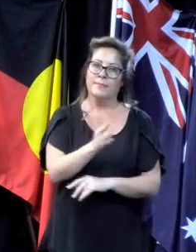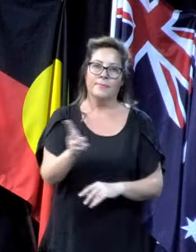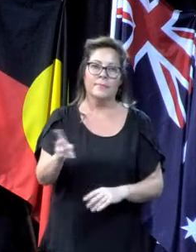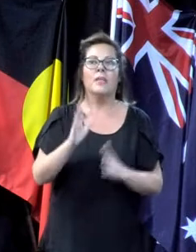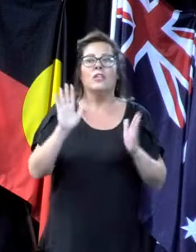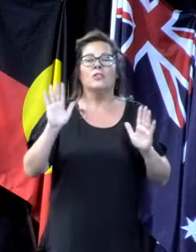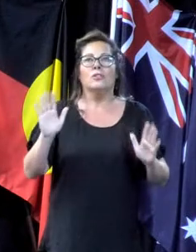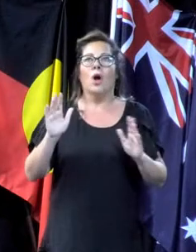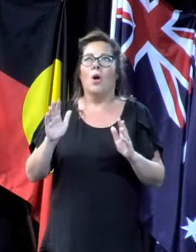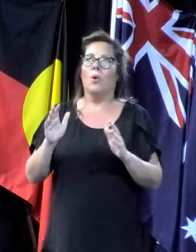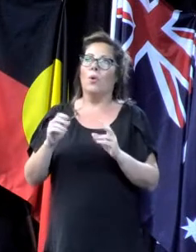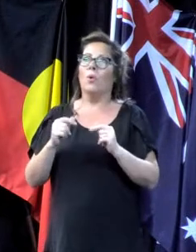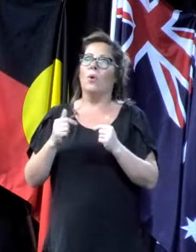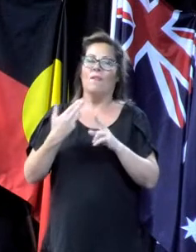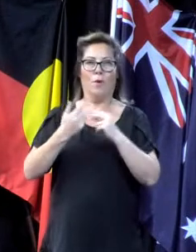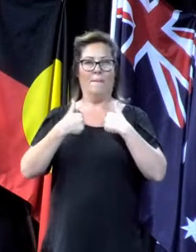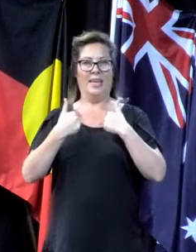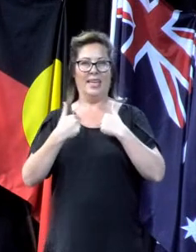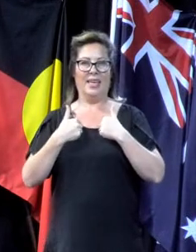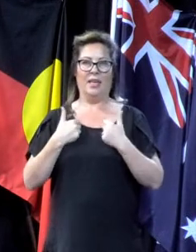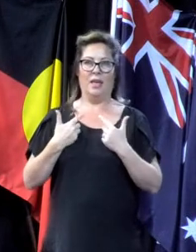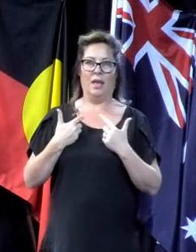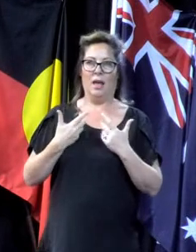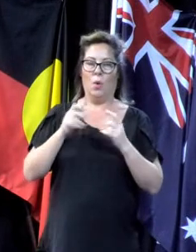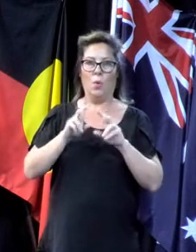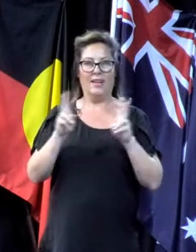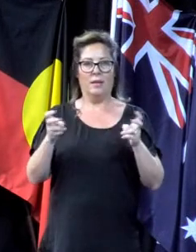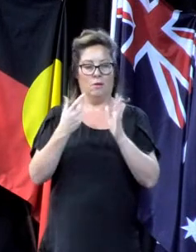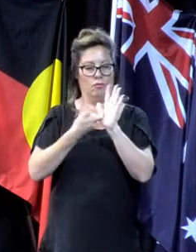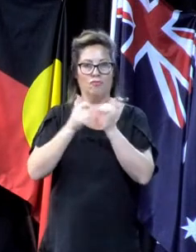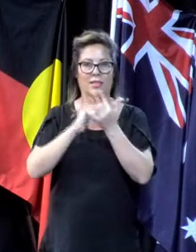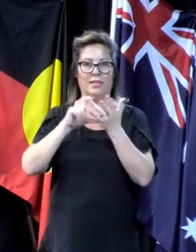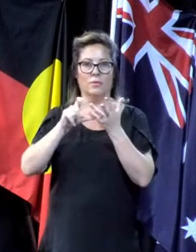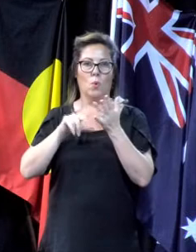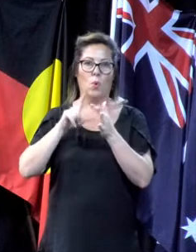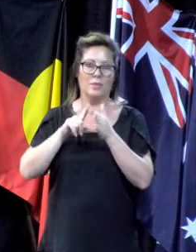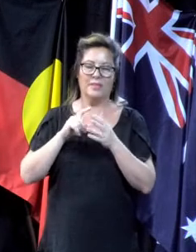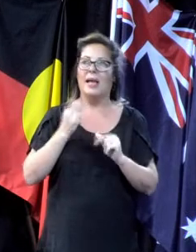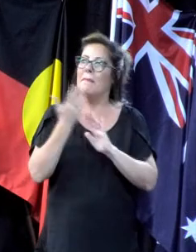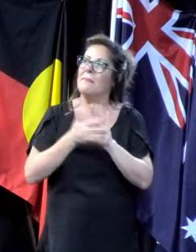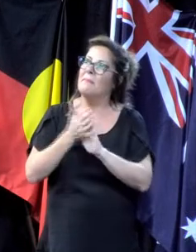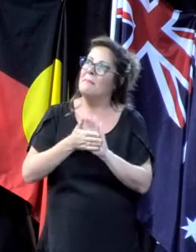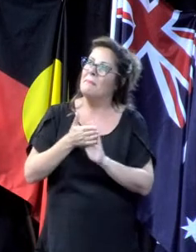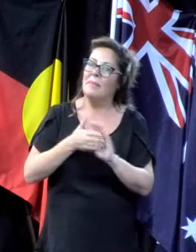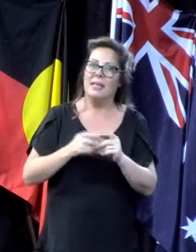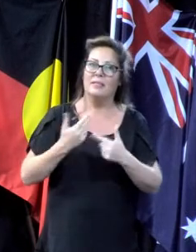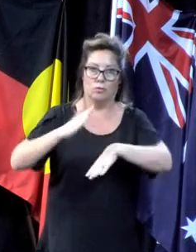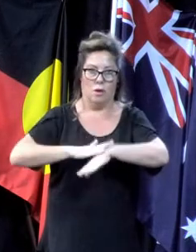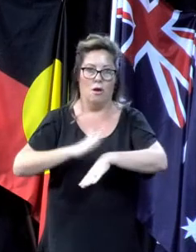about the actual resource itself, but the time that it can bring to allow us to operate in that manner. So, you know, for example,